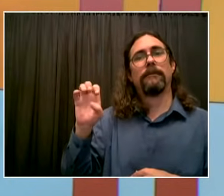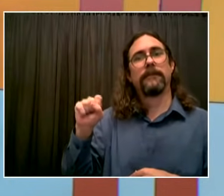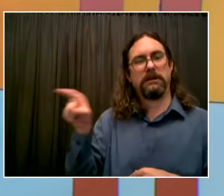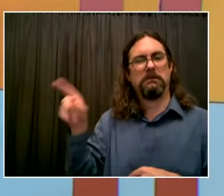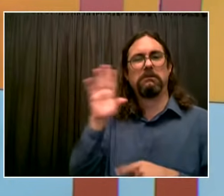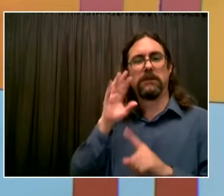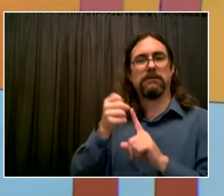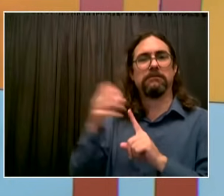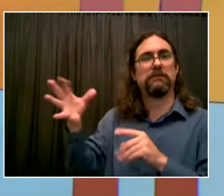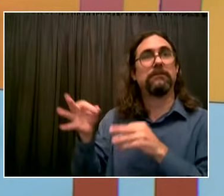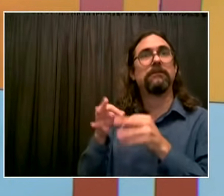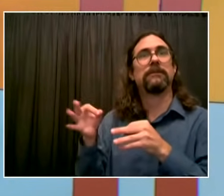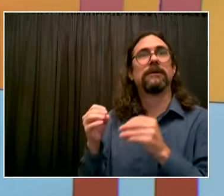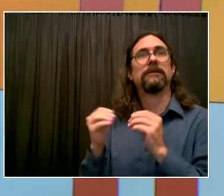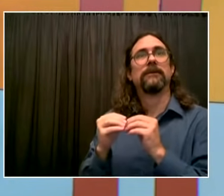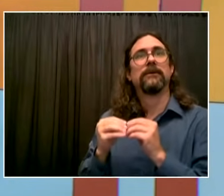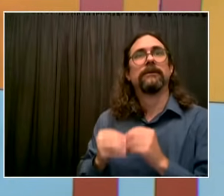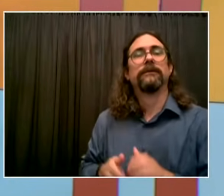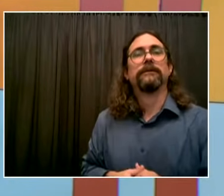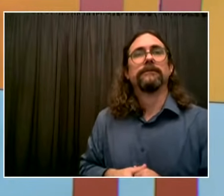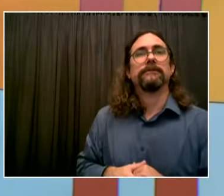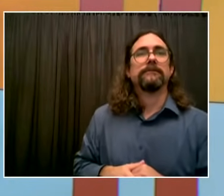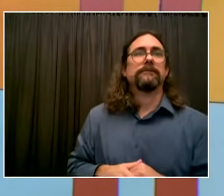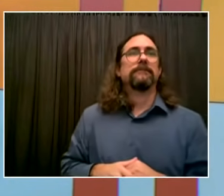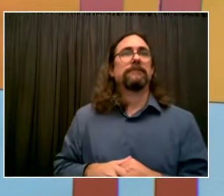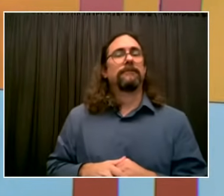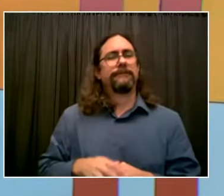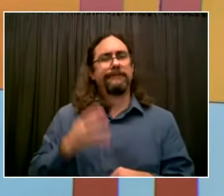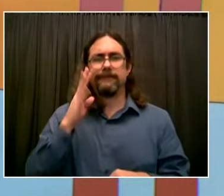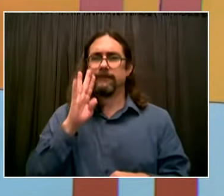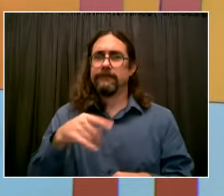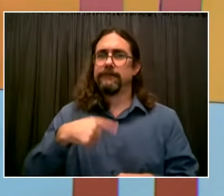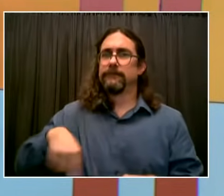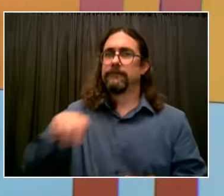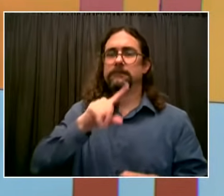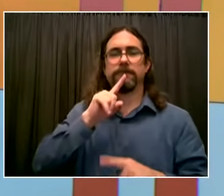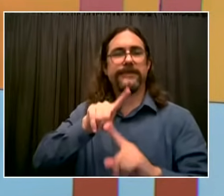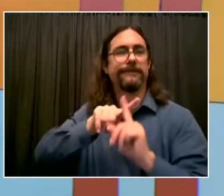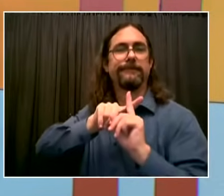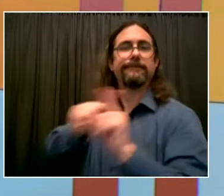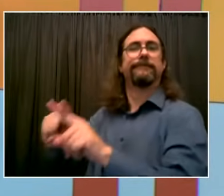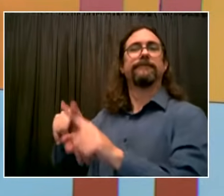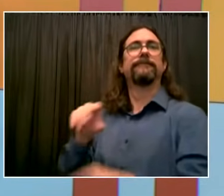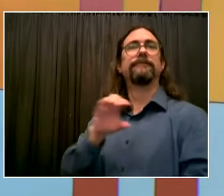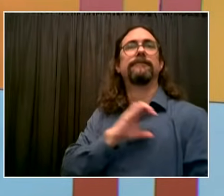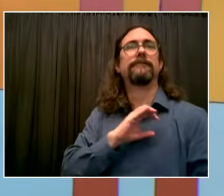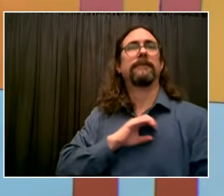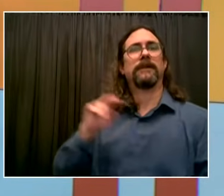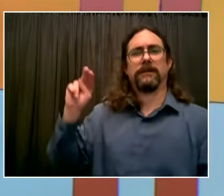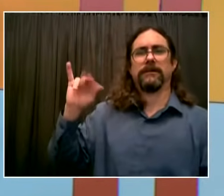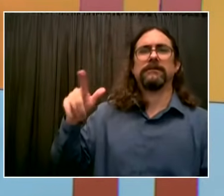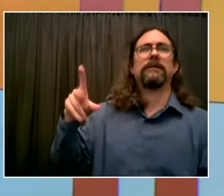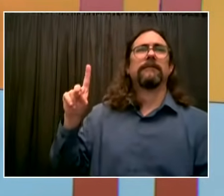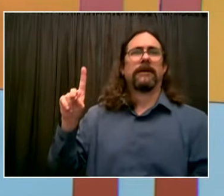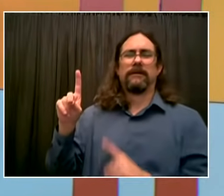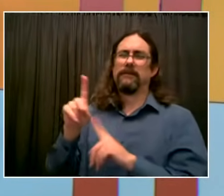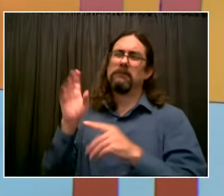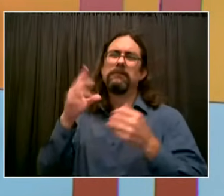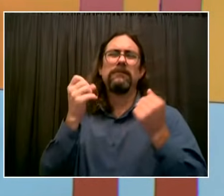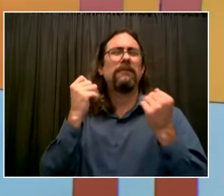WE ALL DEPEND ON THE NYPD. EVERY ONE OF US CAN HAVE EXPERIENCES THAT ARE POWERFUL AND POSITIVE AND